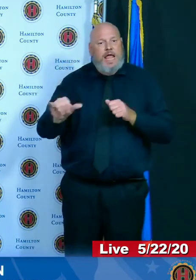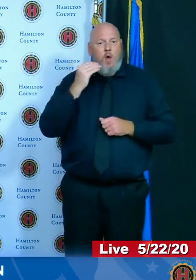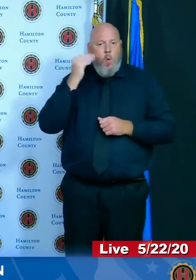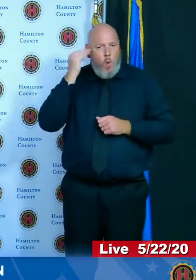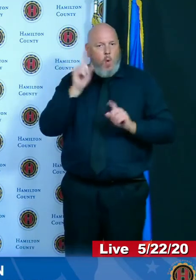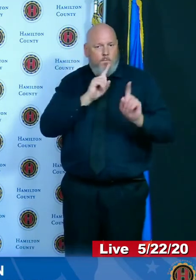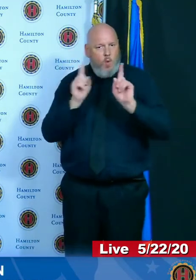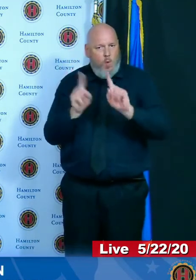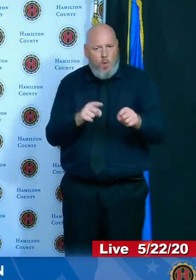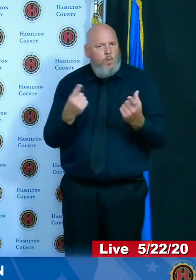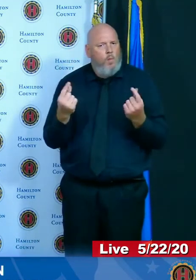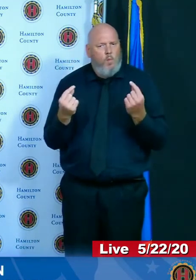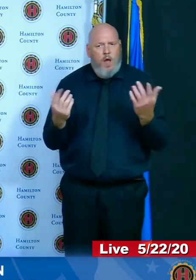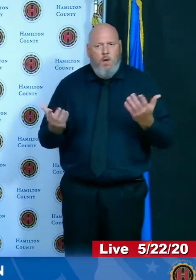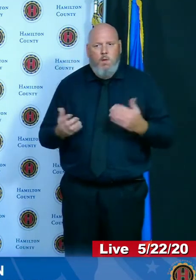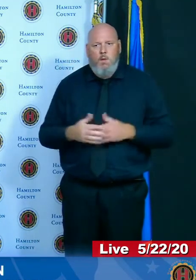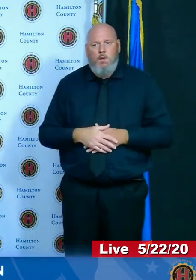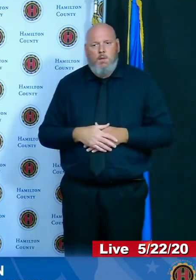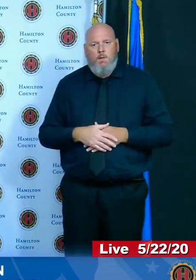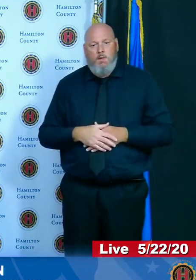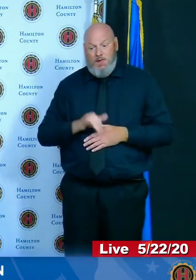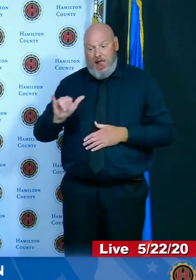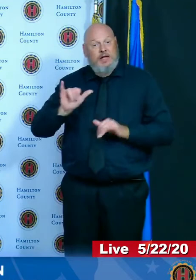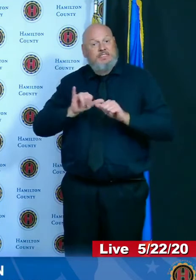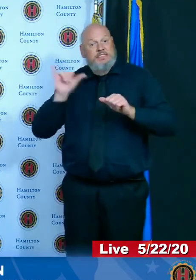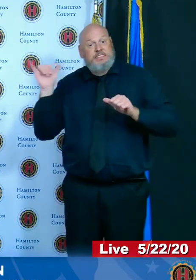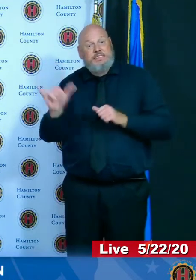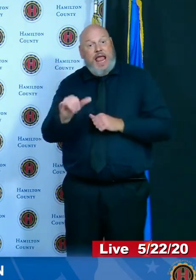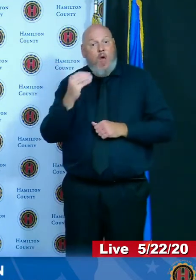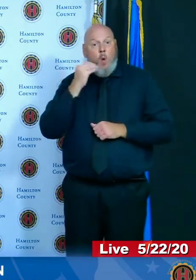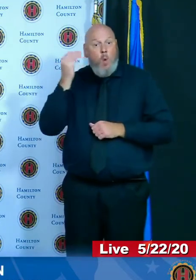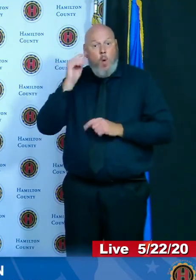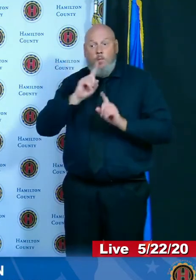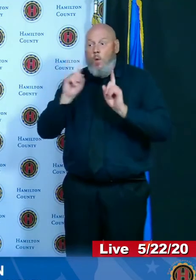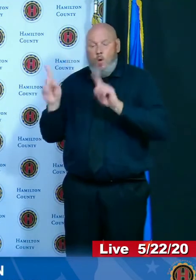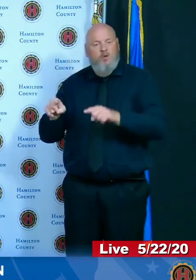to stay together as families to help reduce the spread of disease if the